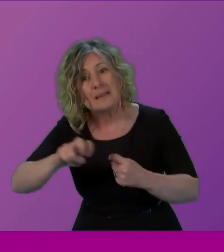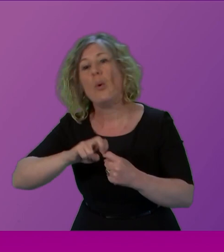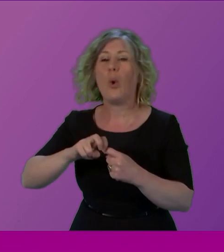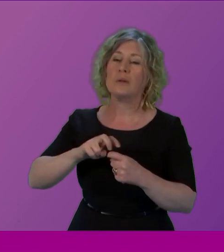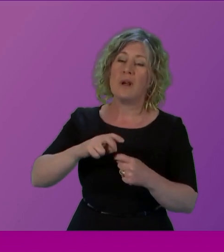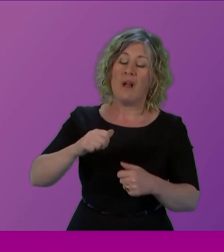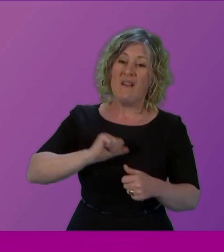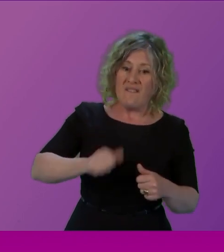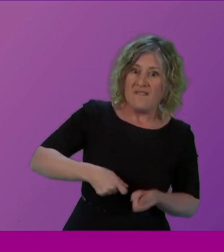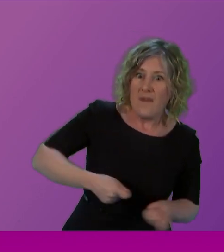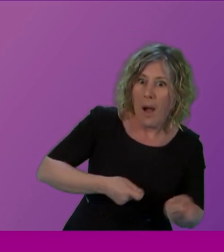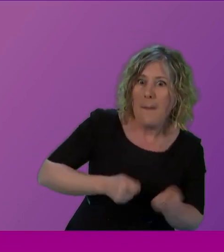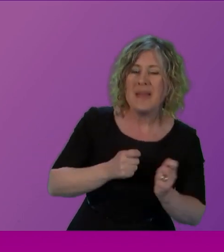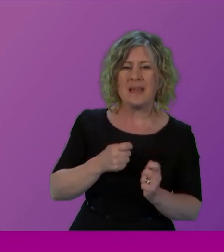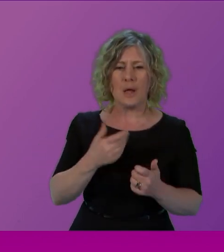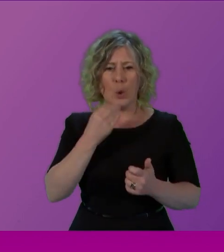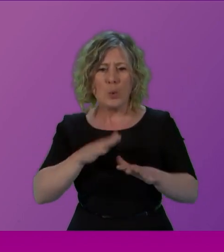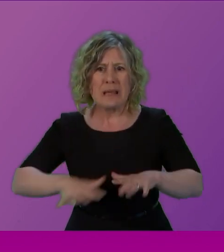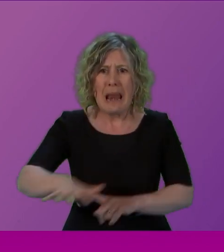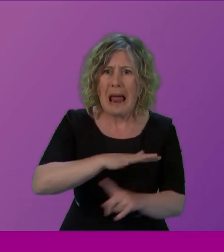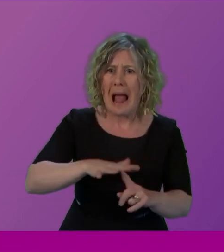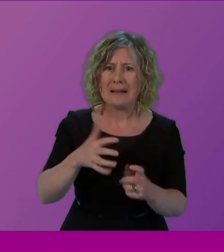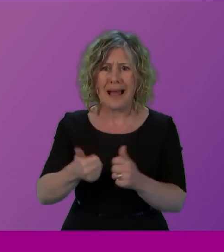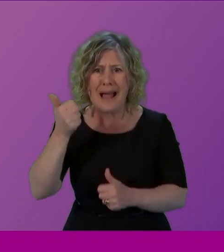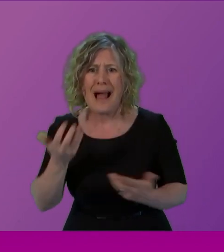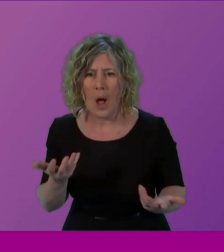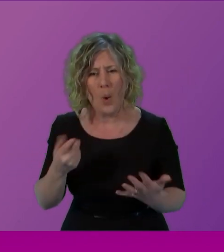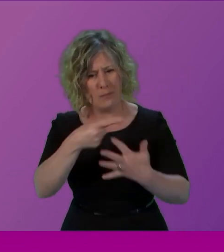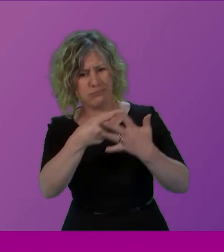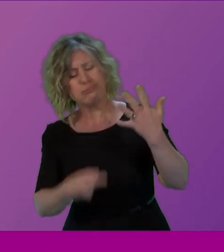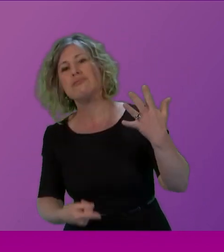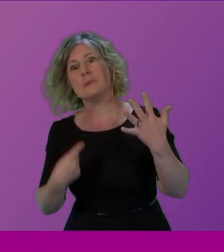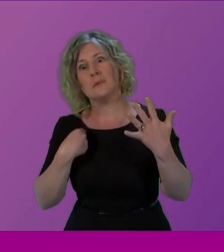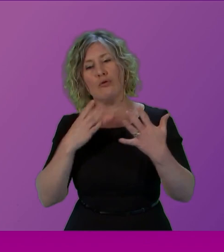and how we use land—and that it is in those areas that our future lies, not in squeezing